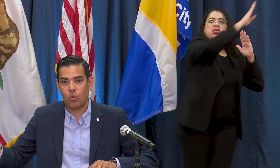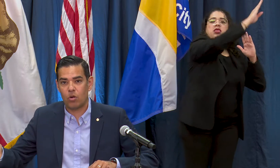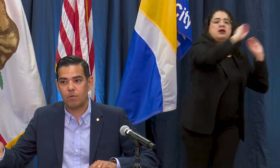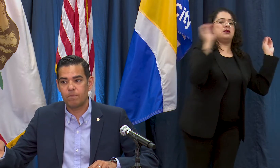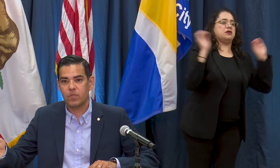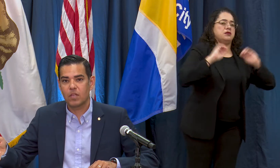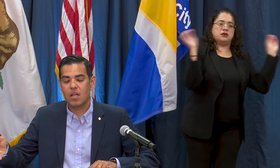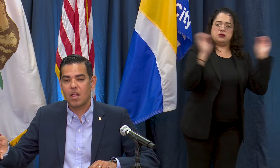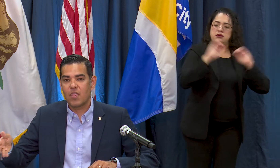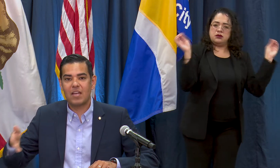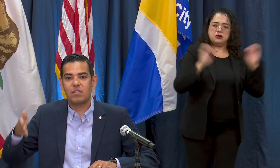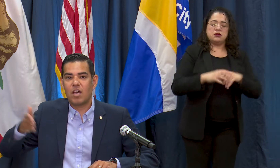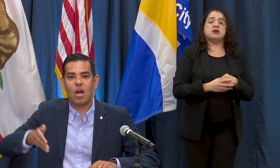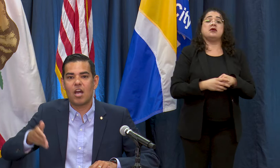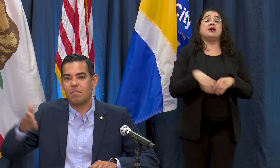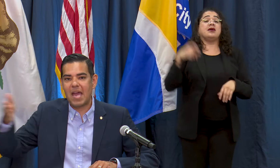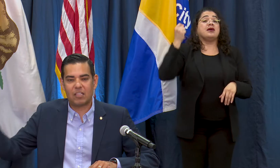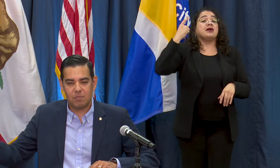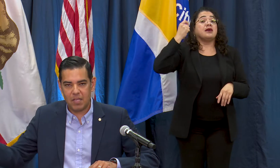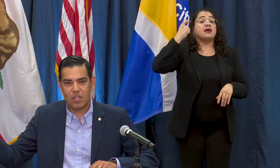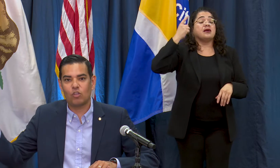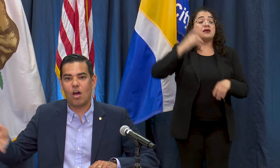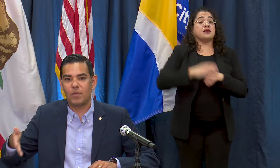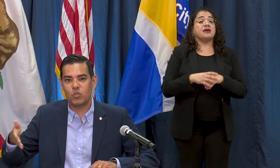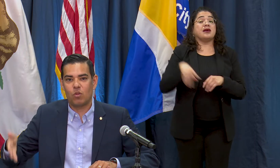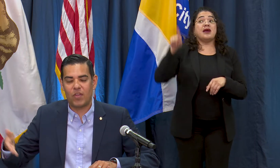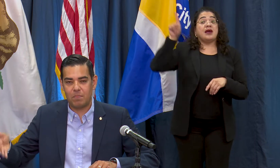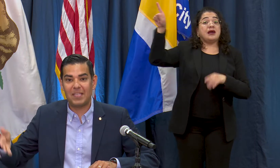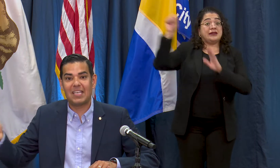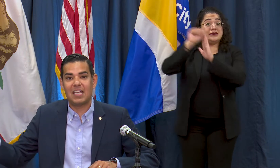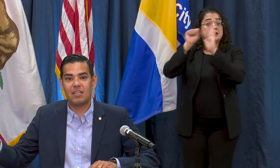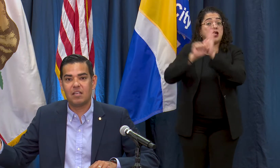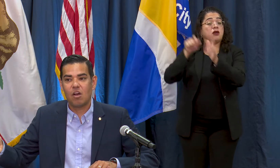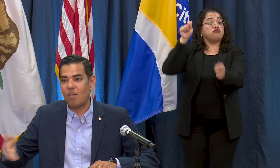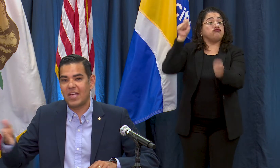order that does not automatically mean that Long Beach will then begin on that